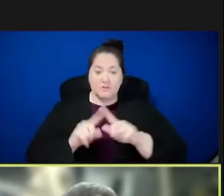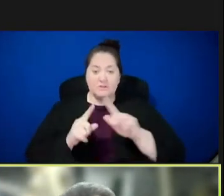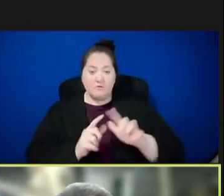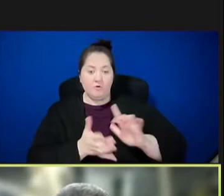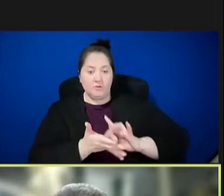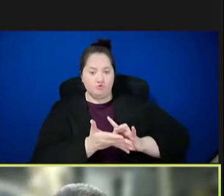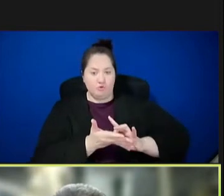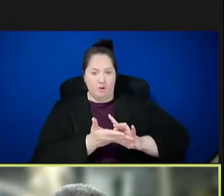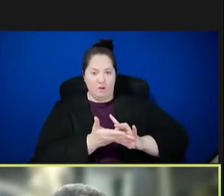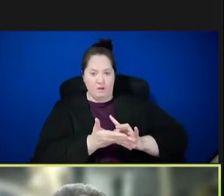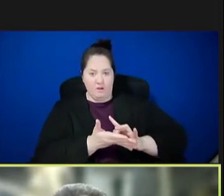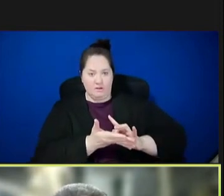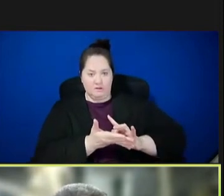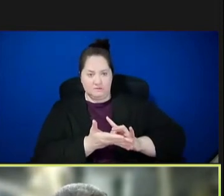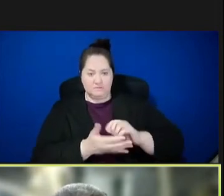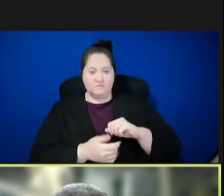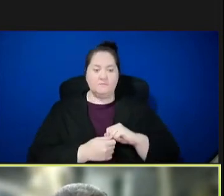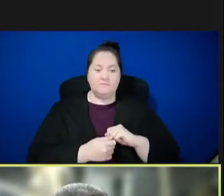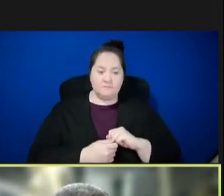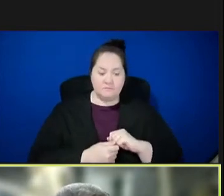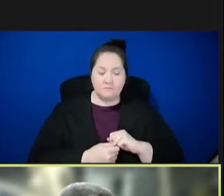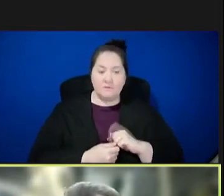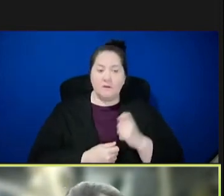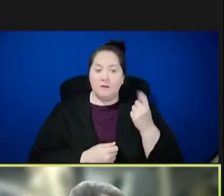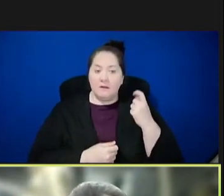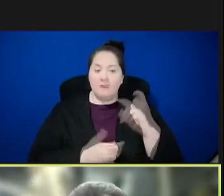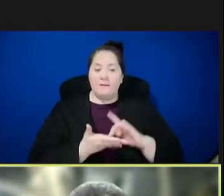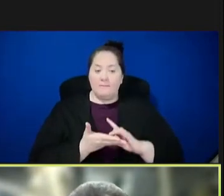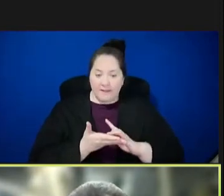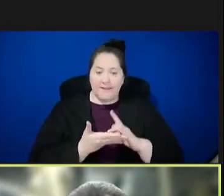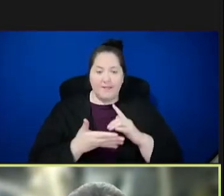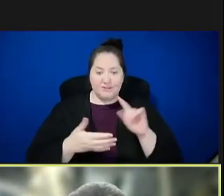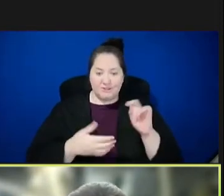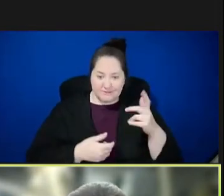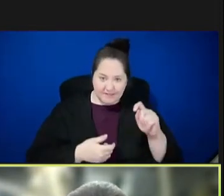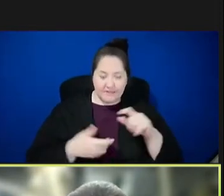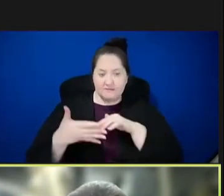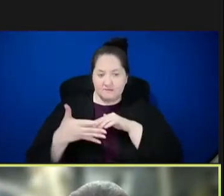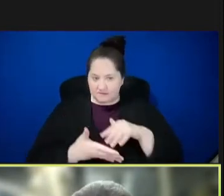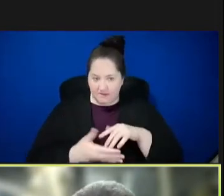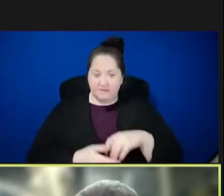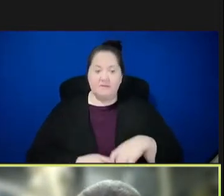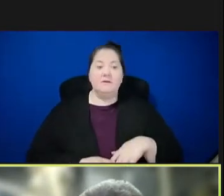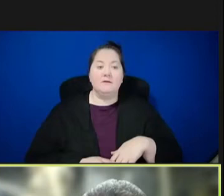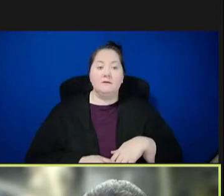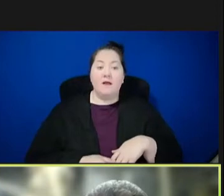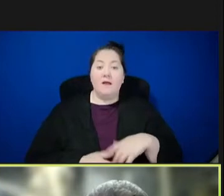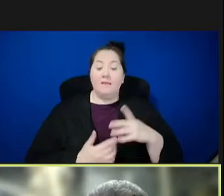been reported in the common medication section of the study and then prompts users to assess